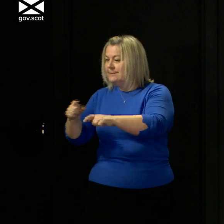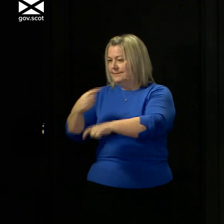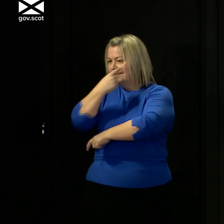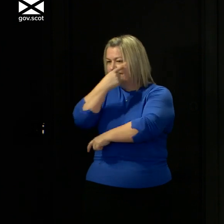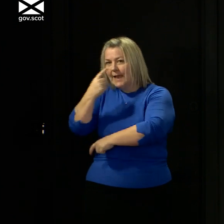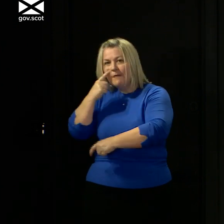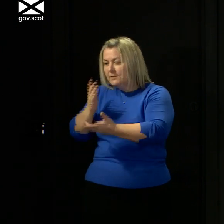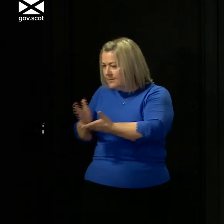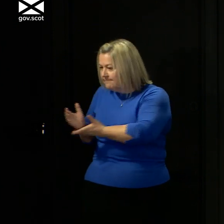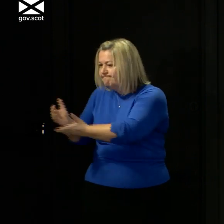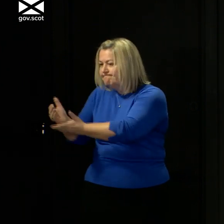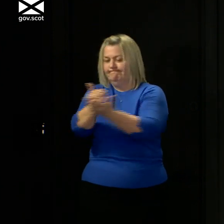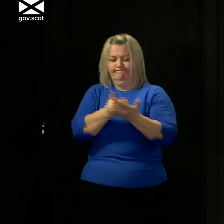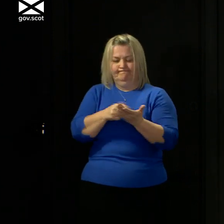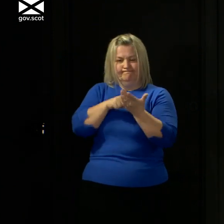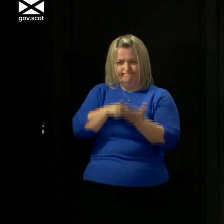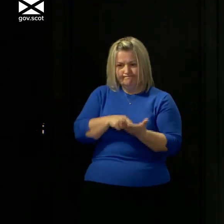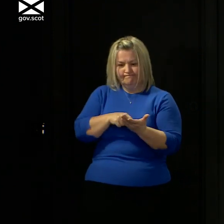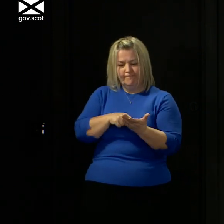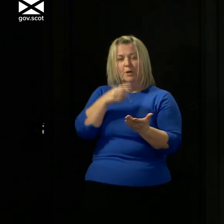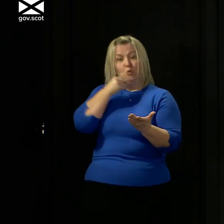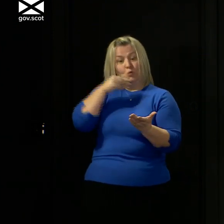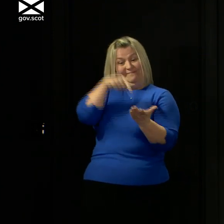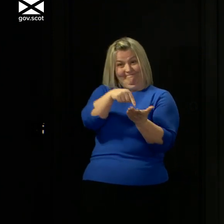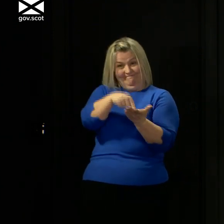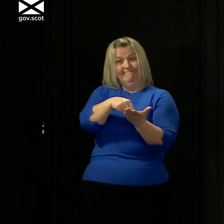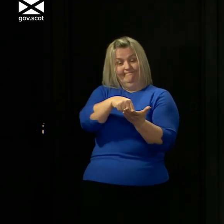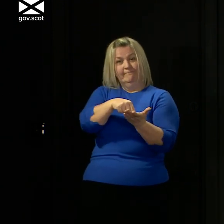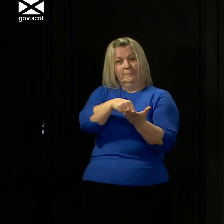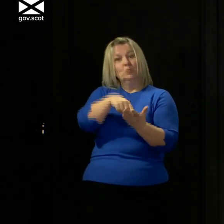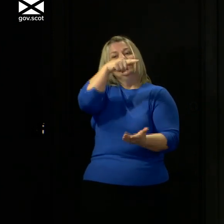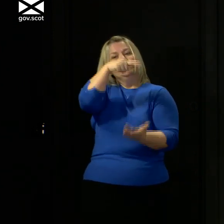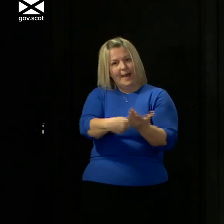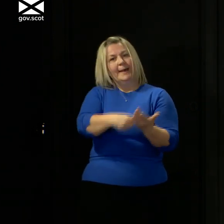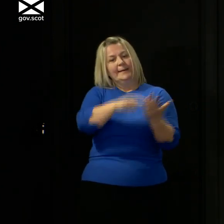continue to suppress this virus while trying to get as much normality as